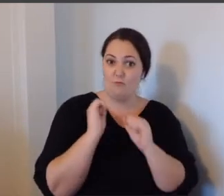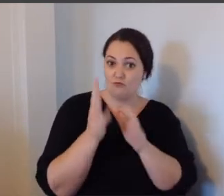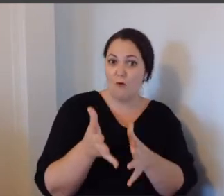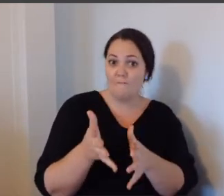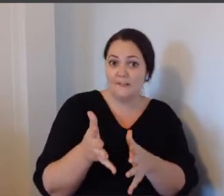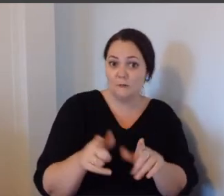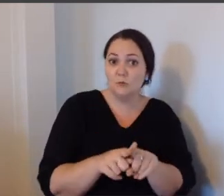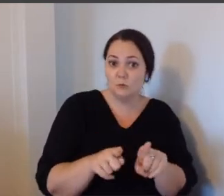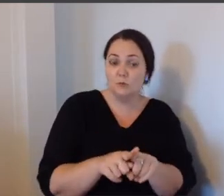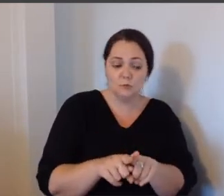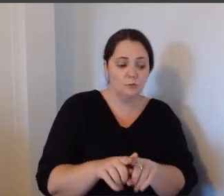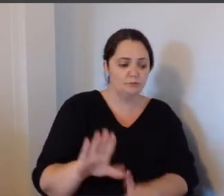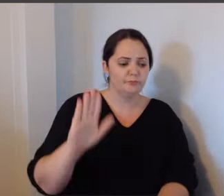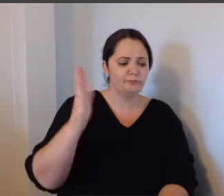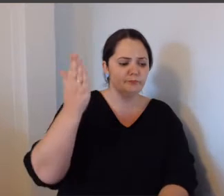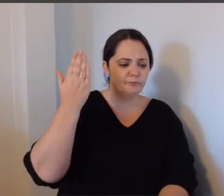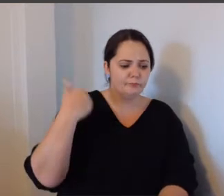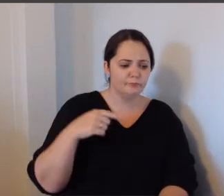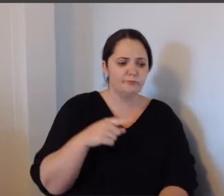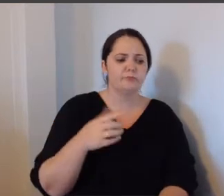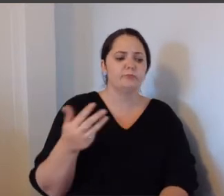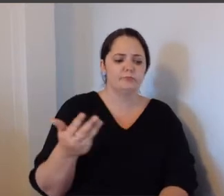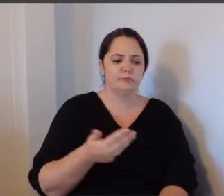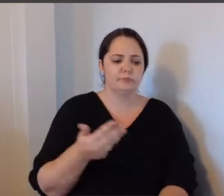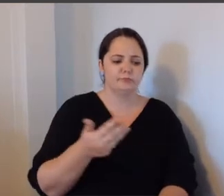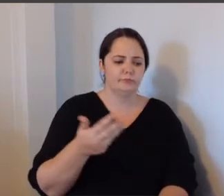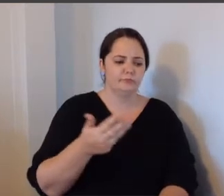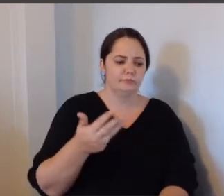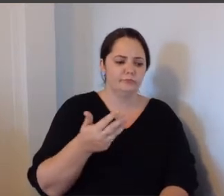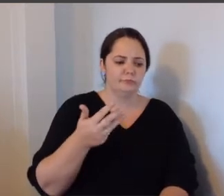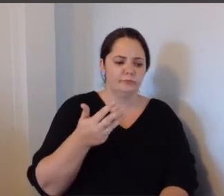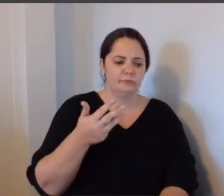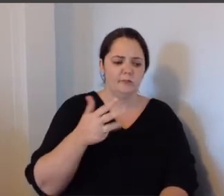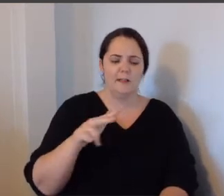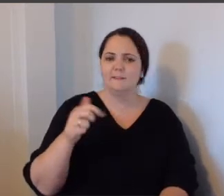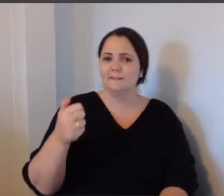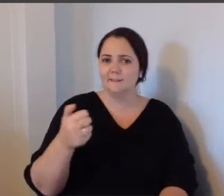film in its own right and I’m thinking here in particular of the set design and lighting but the